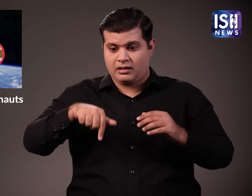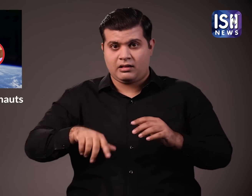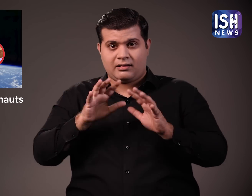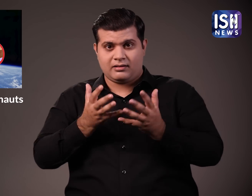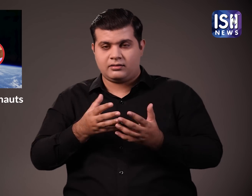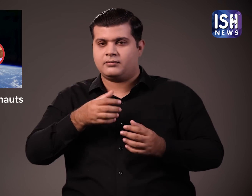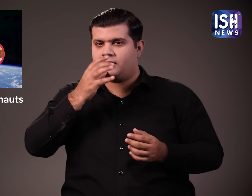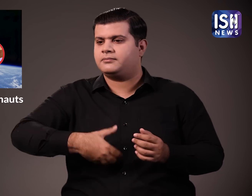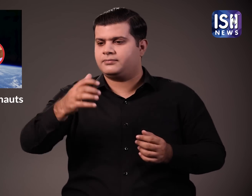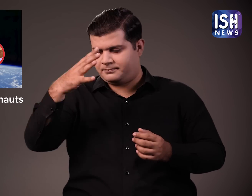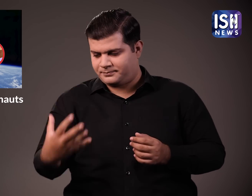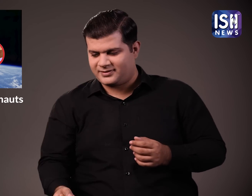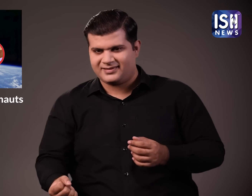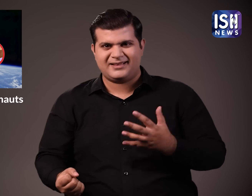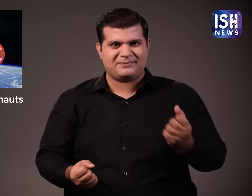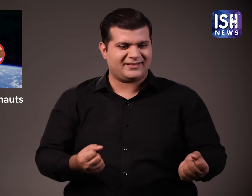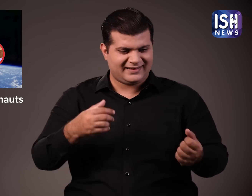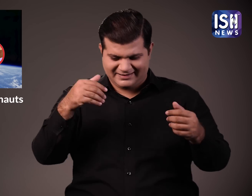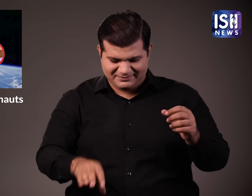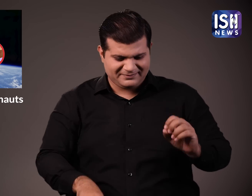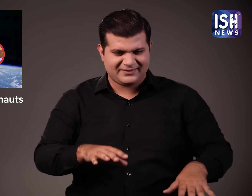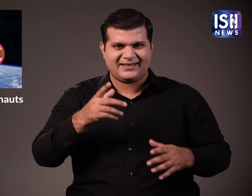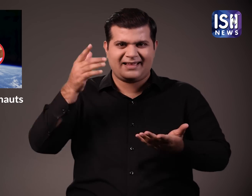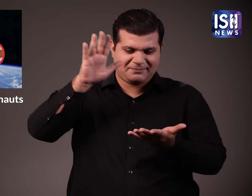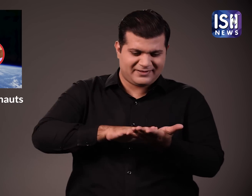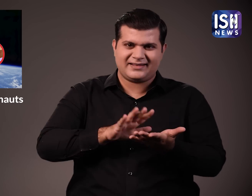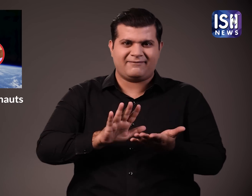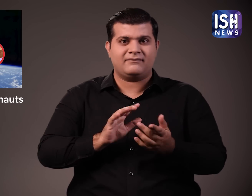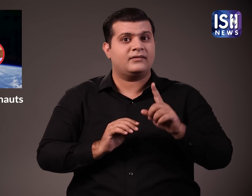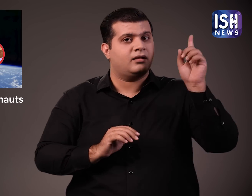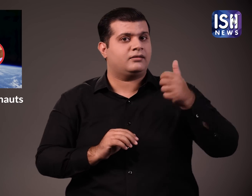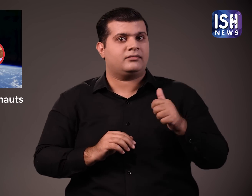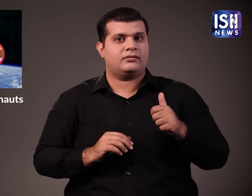On Earth, gravity pulls the water down but not in space.